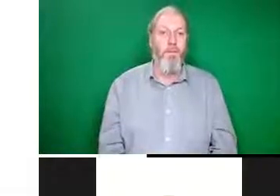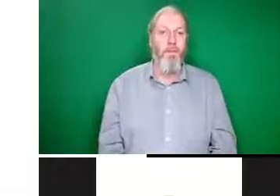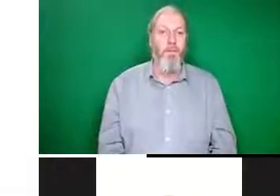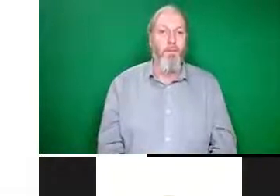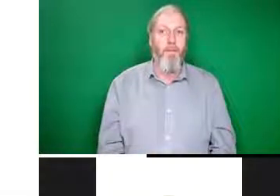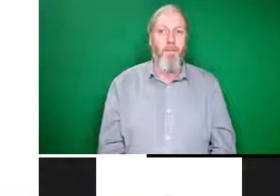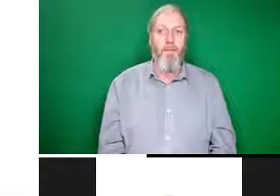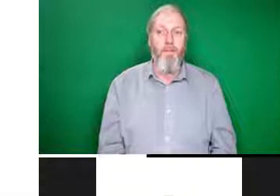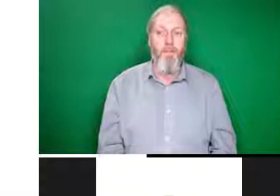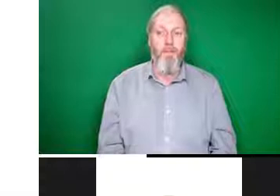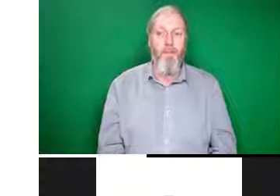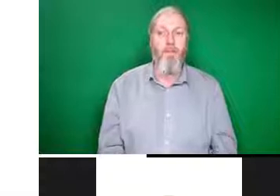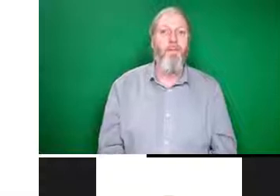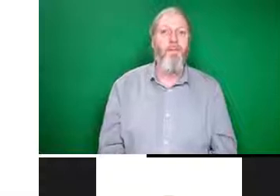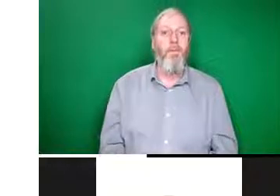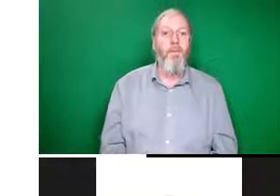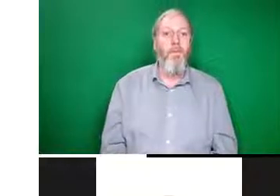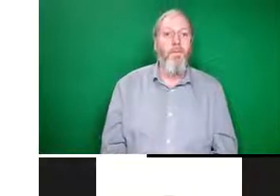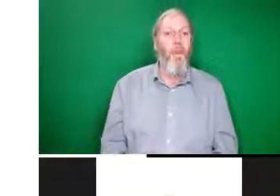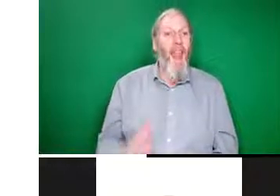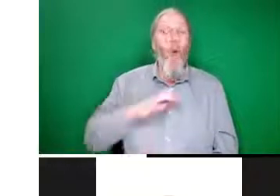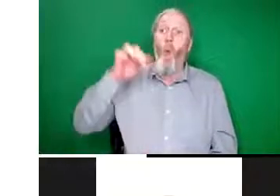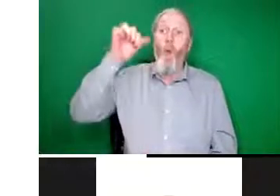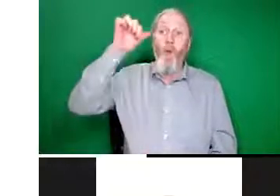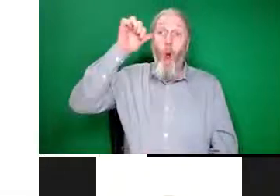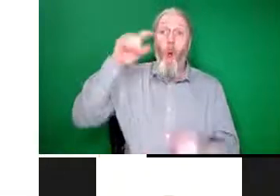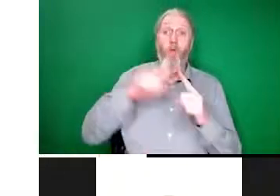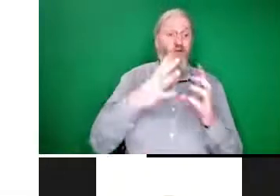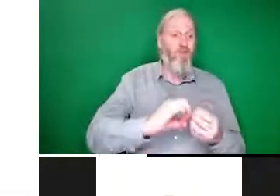So, across the region around £250 million of funding